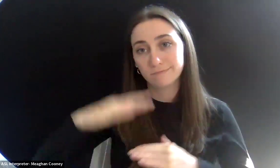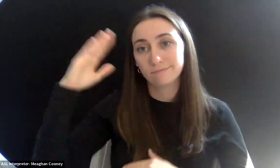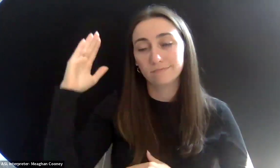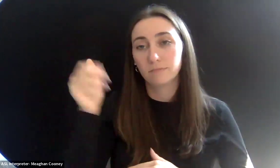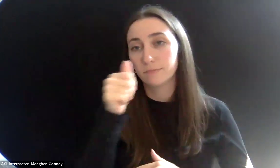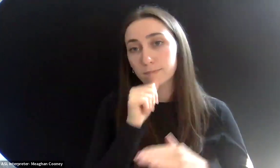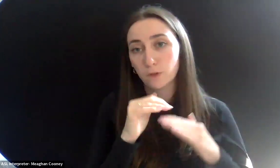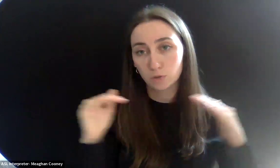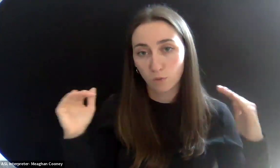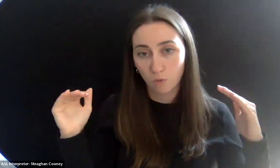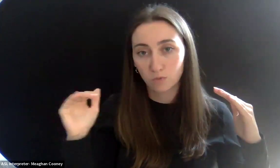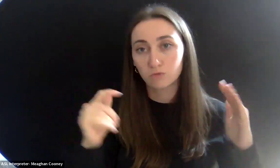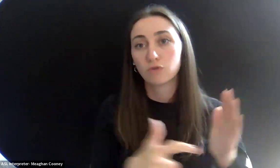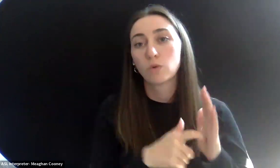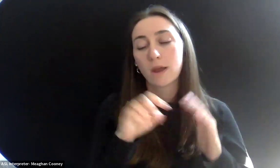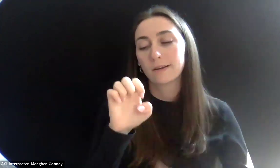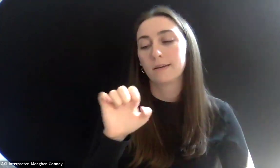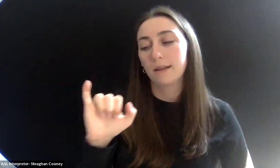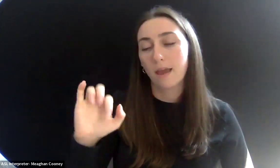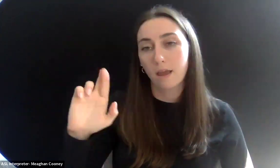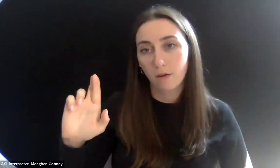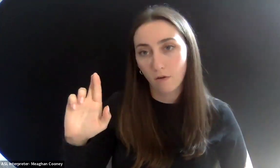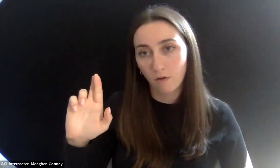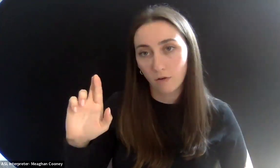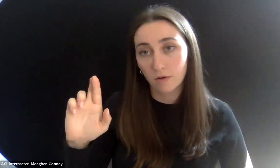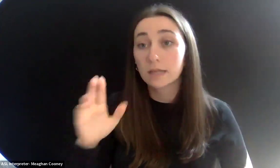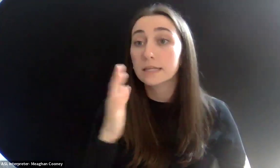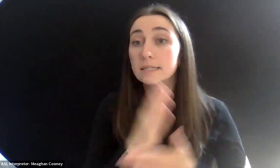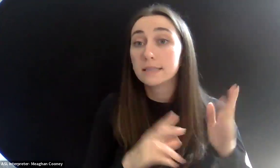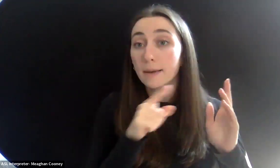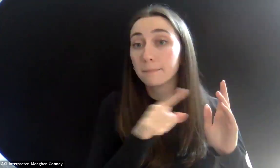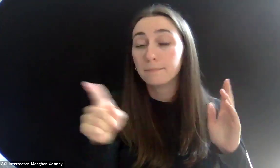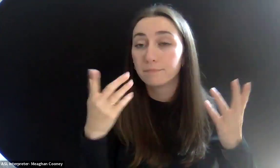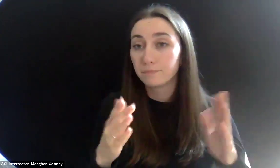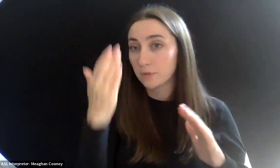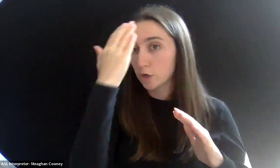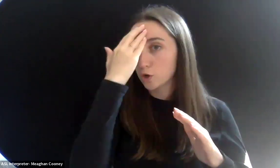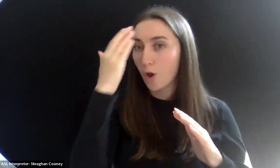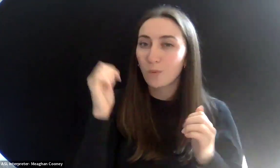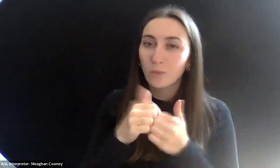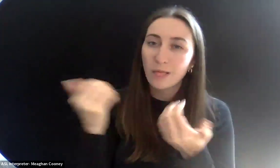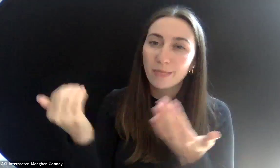required an EIR as some of you know be due to new legislation in 2021.